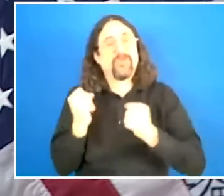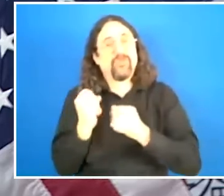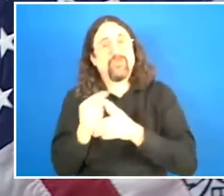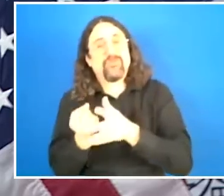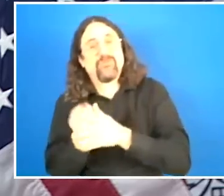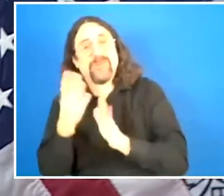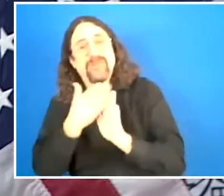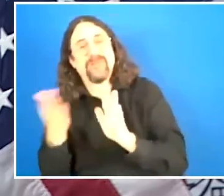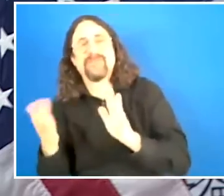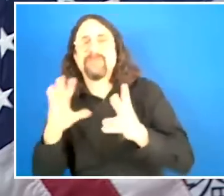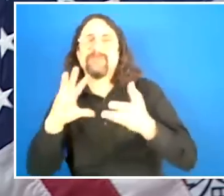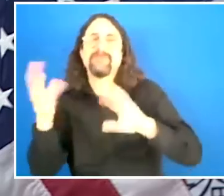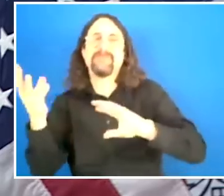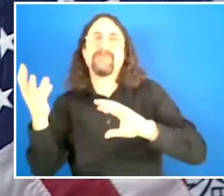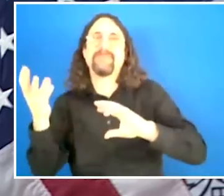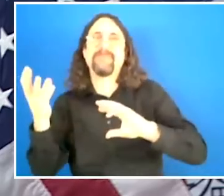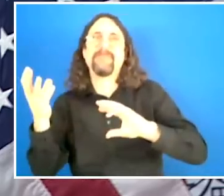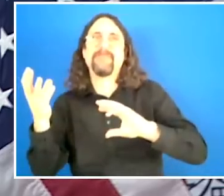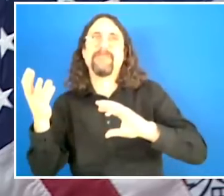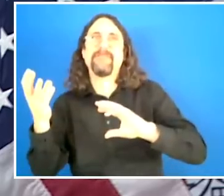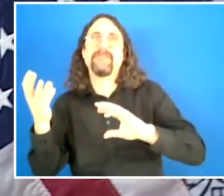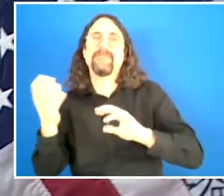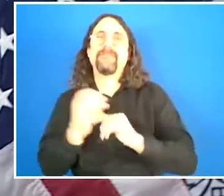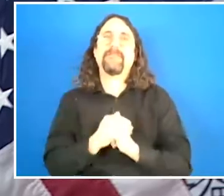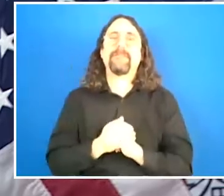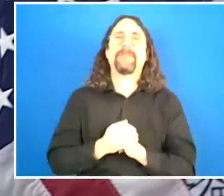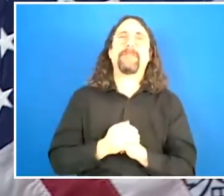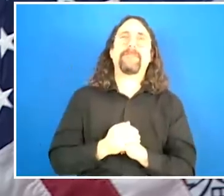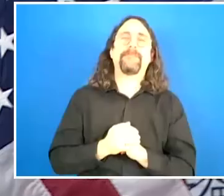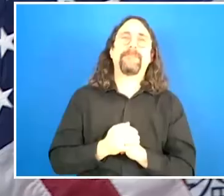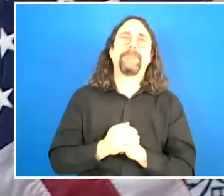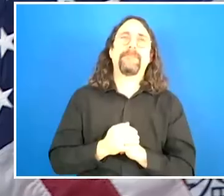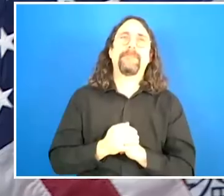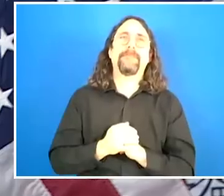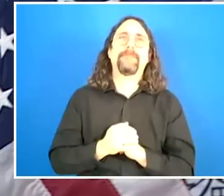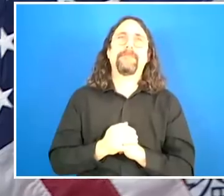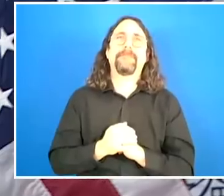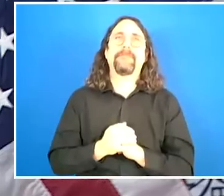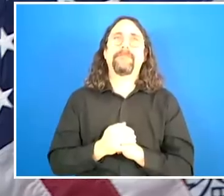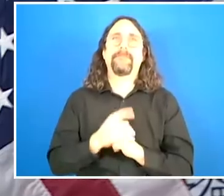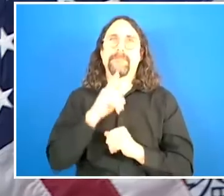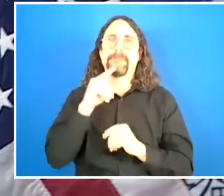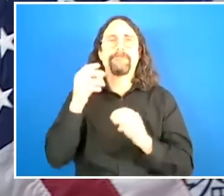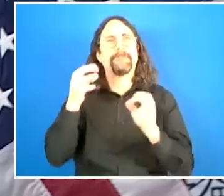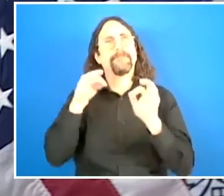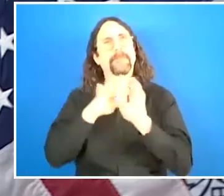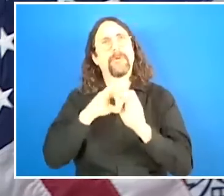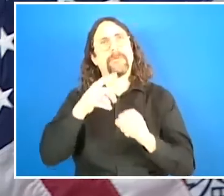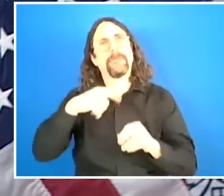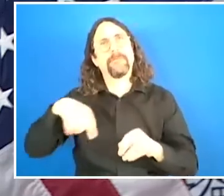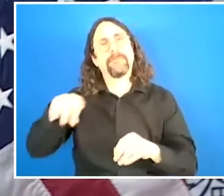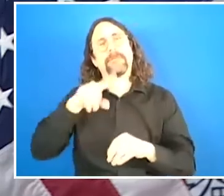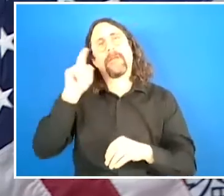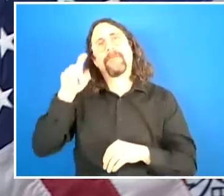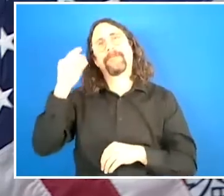JUST WEEKS BEFORE THIS ALL HAPPENED AND SO THIS IS ABOUT REALLY ACKNOWLEDGING HOW